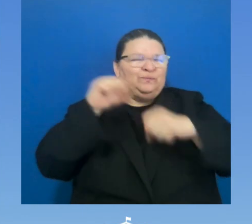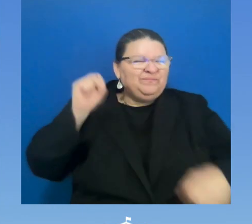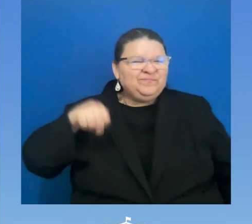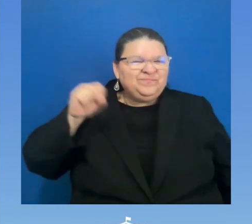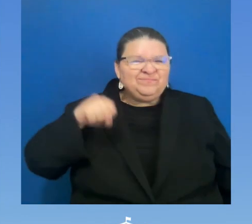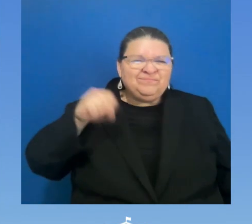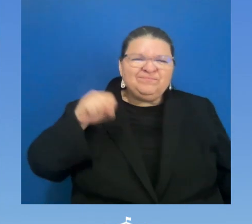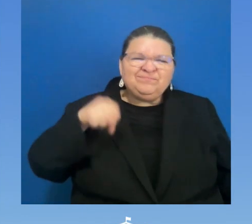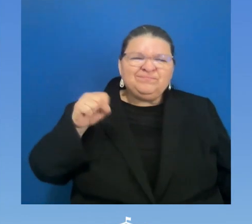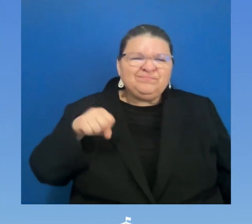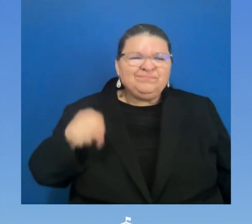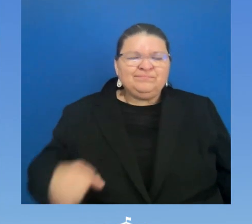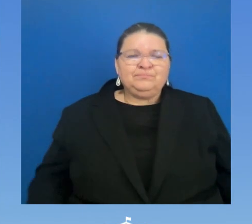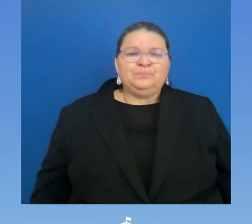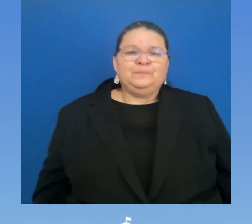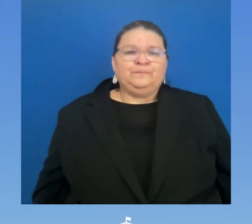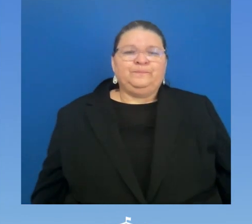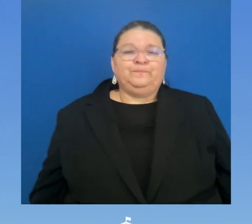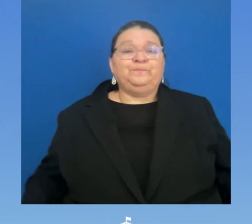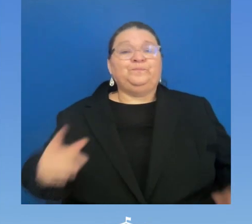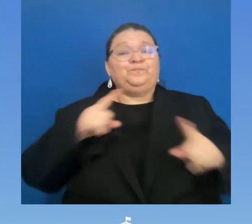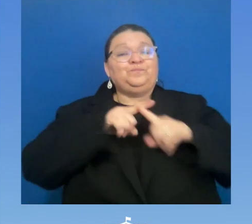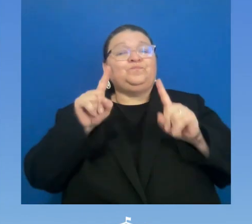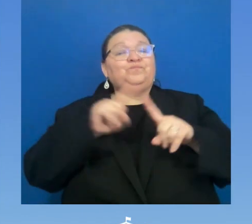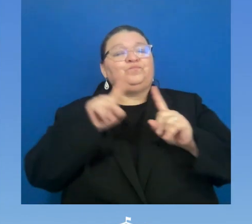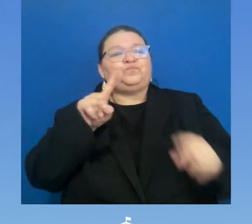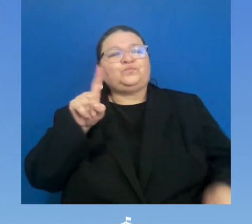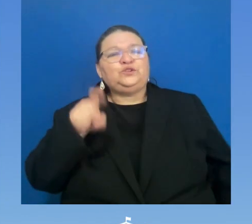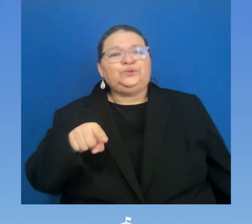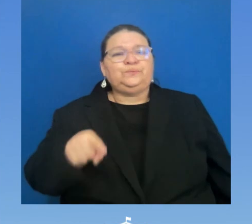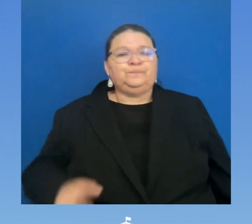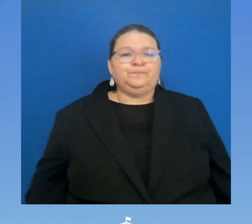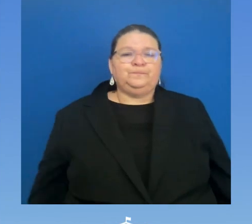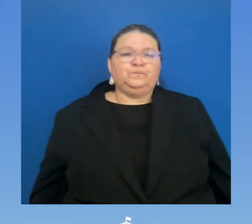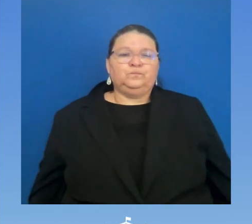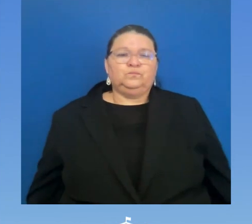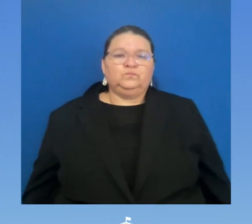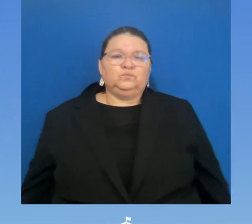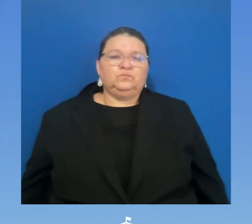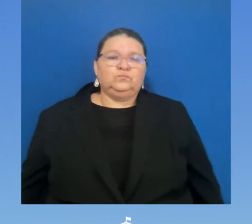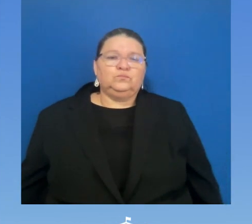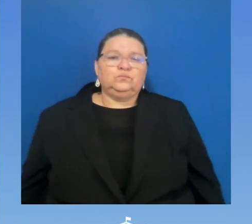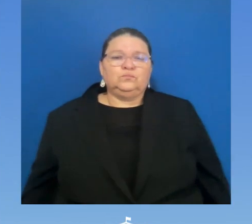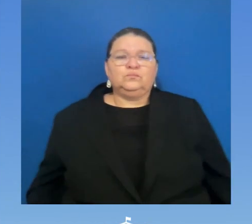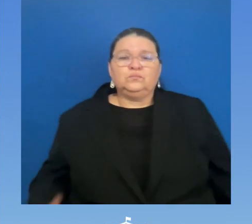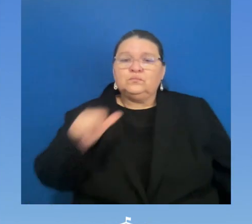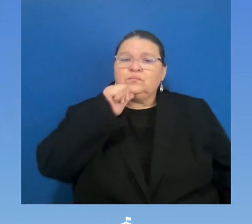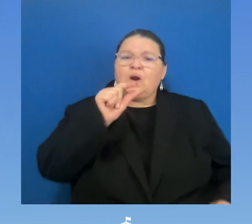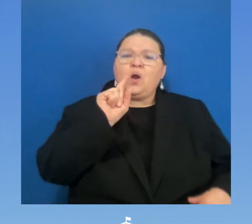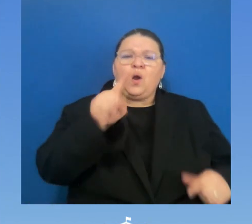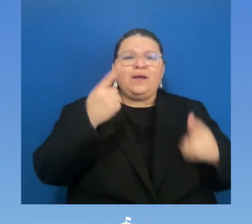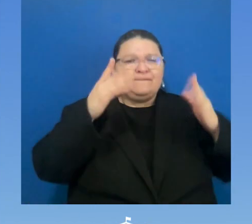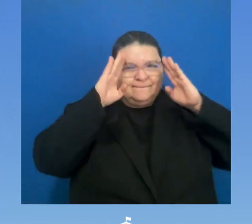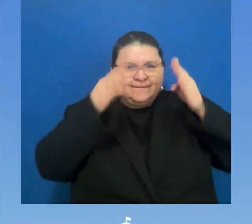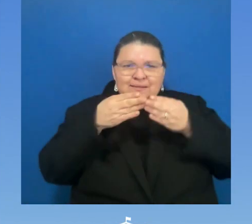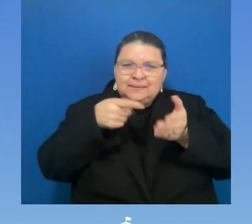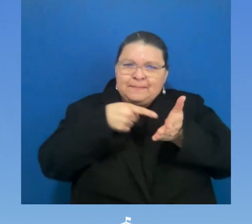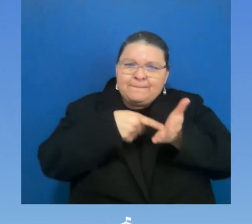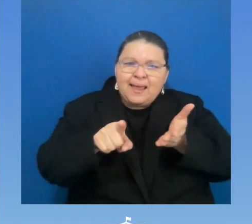out a little bit in terms of compensation beyond pay and also the pandemic. One of the things that I think this pandemic has disrupted